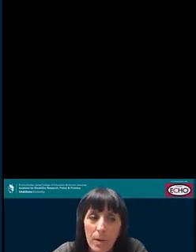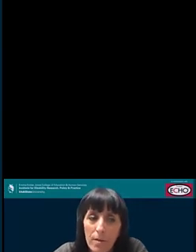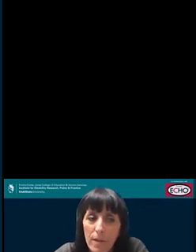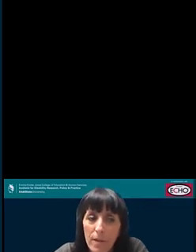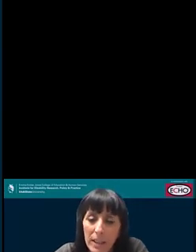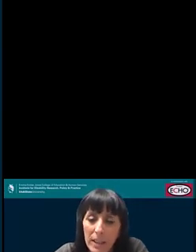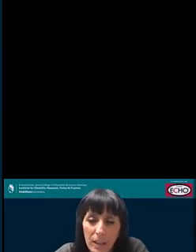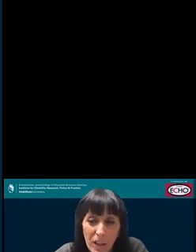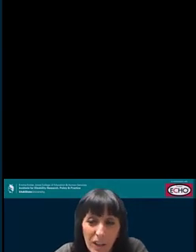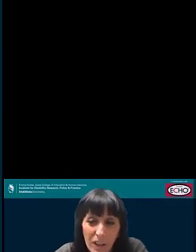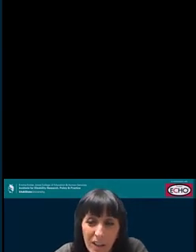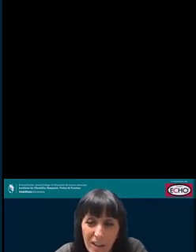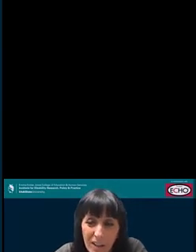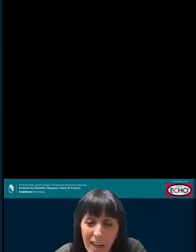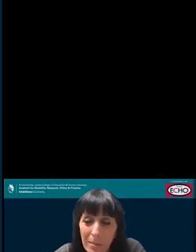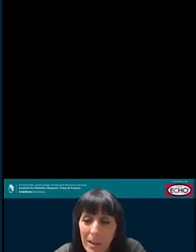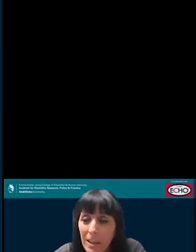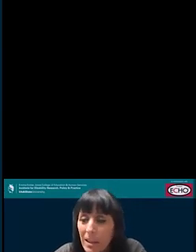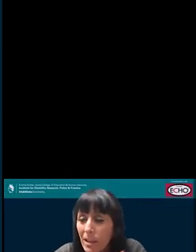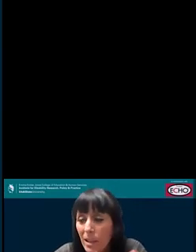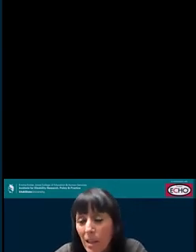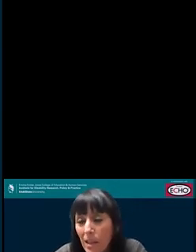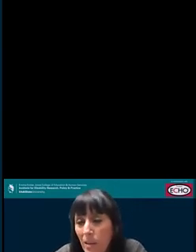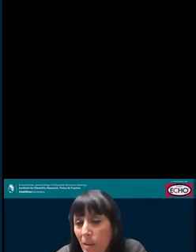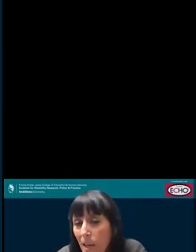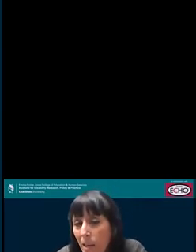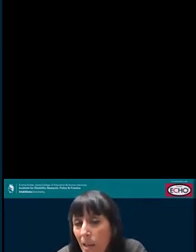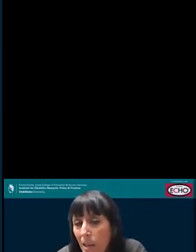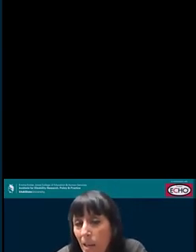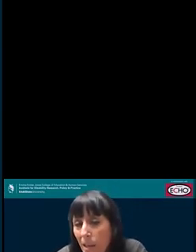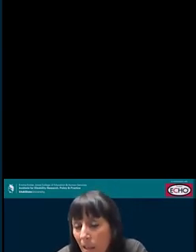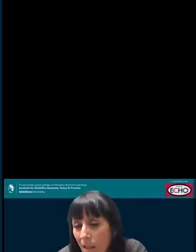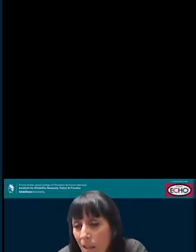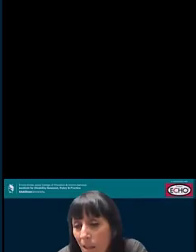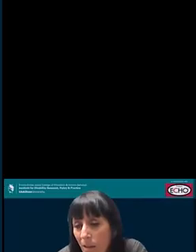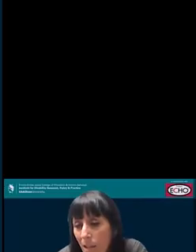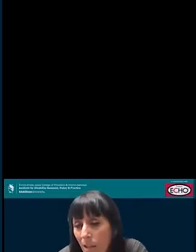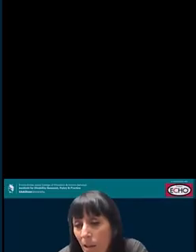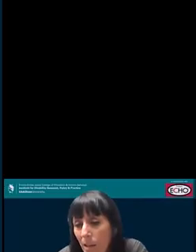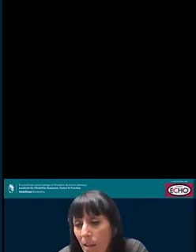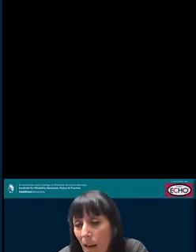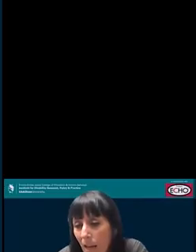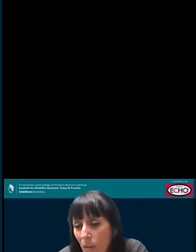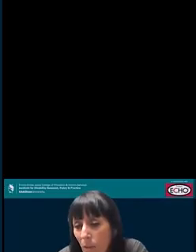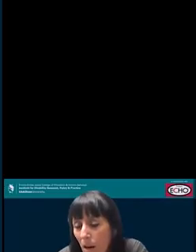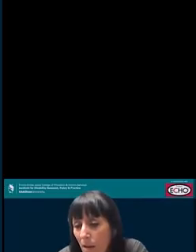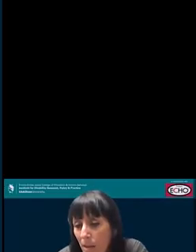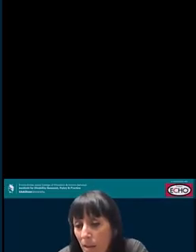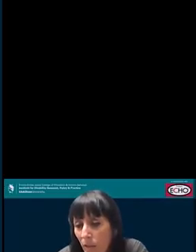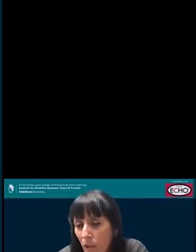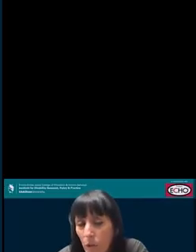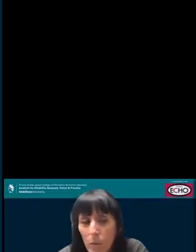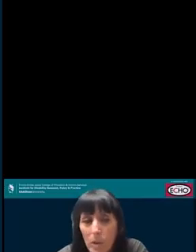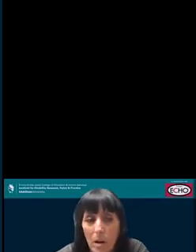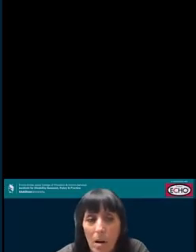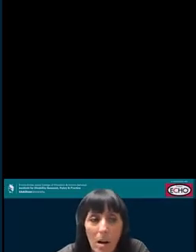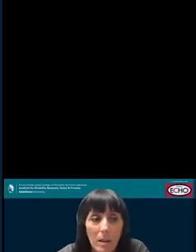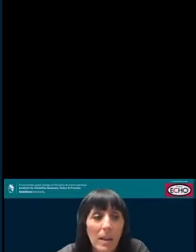profile, turn on your camera. It's just another way that we can get to know each other as we're on this virtual call.